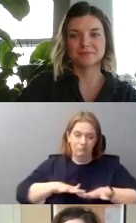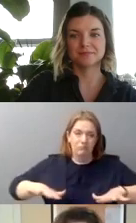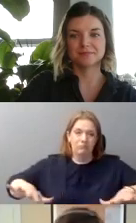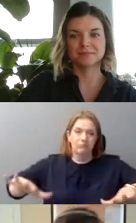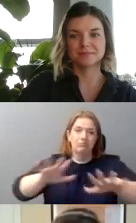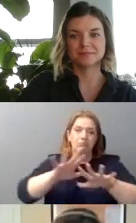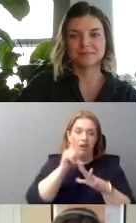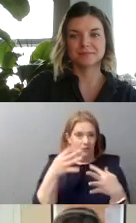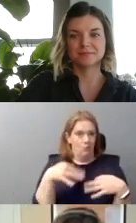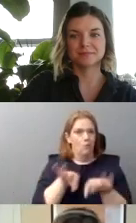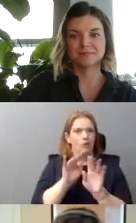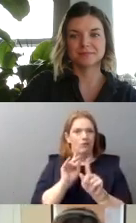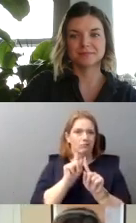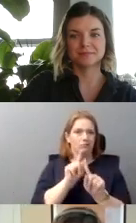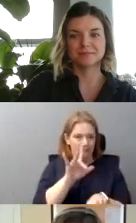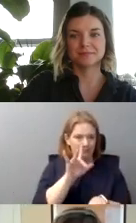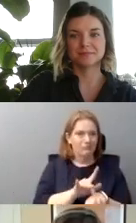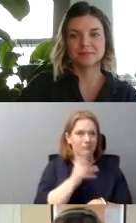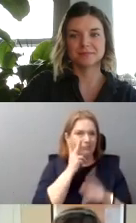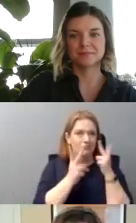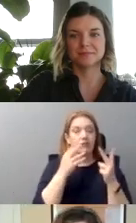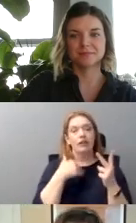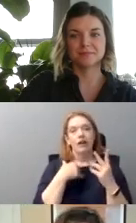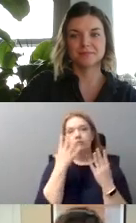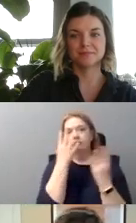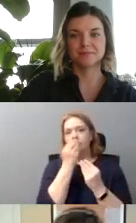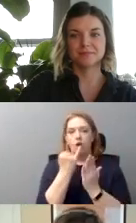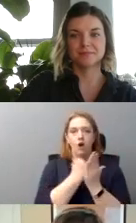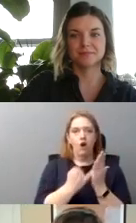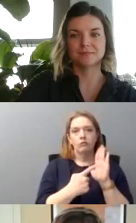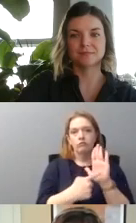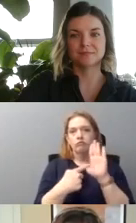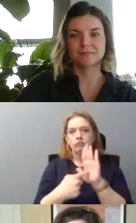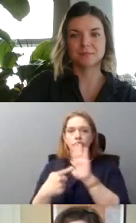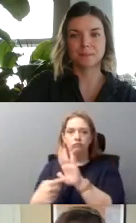not only for its exhibitions and collections, including works by David Ireland such as the